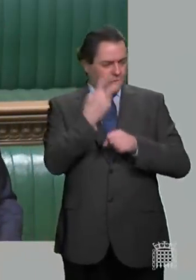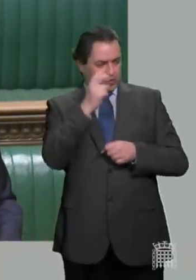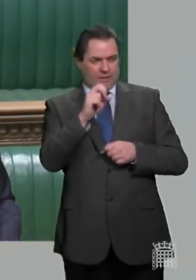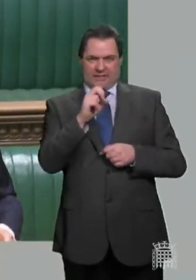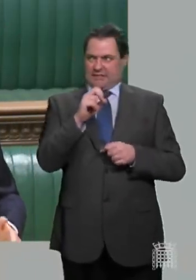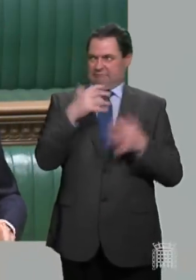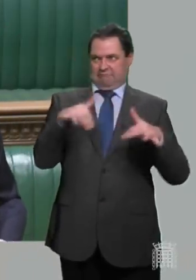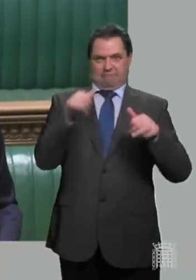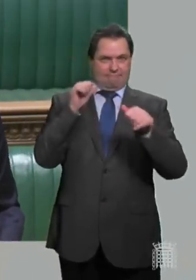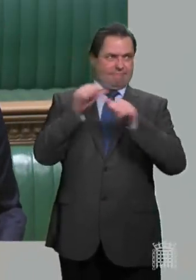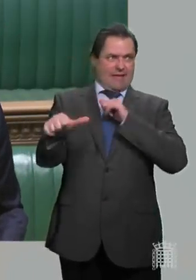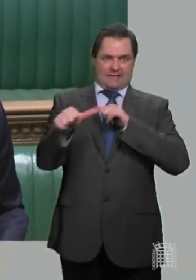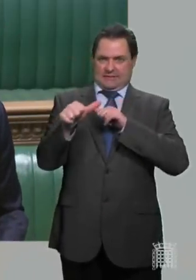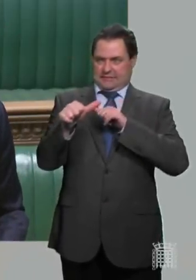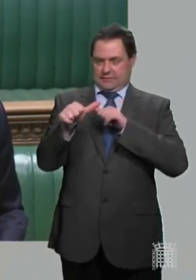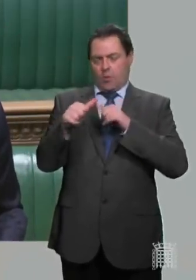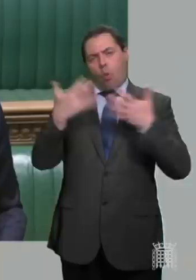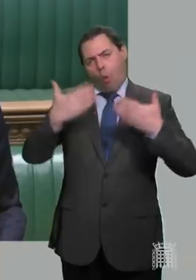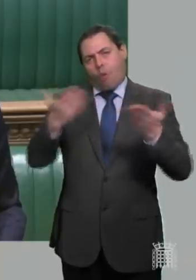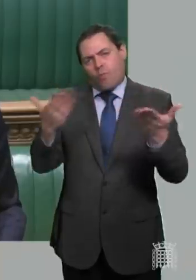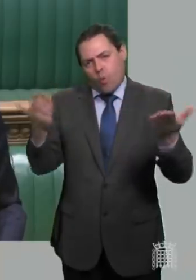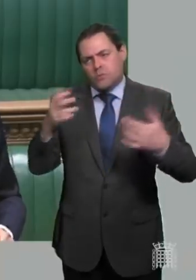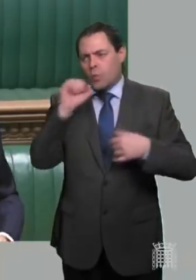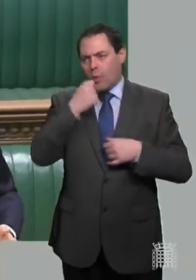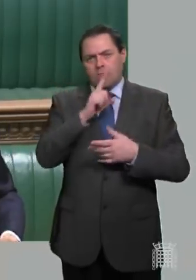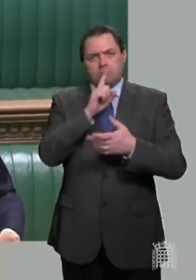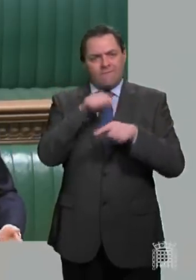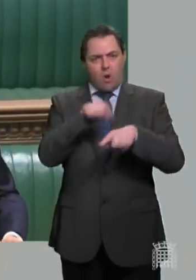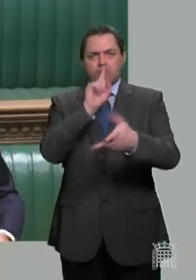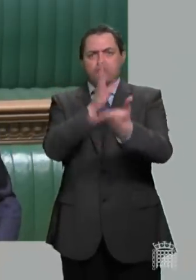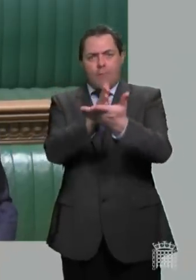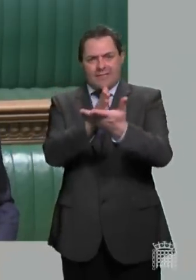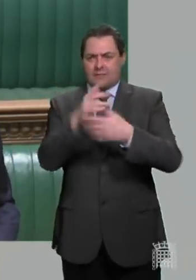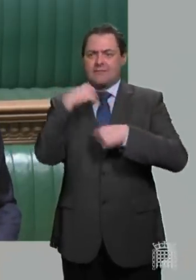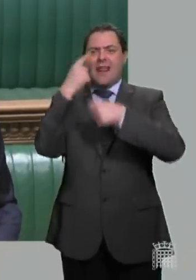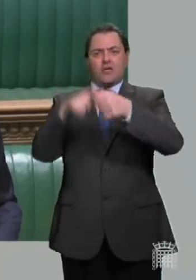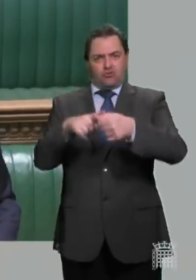We will of course deliver our promise to increase it again next year to £12,570,